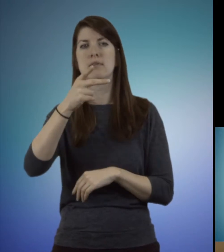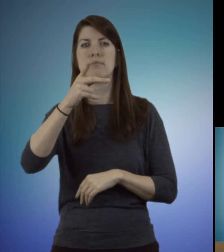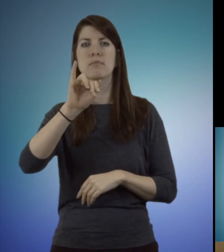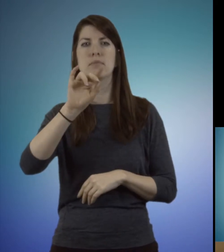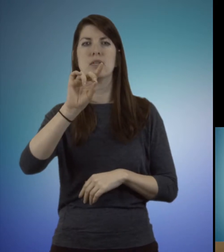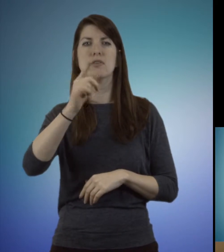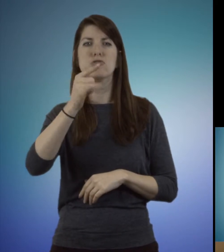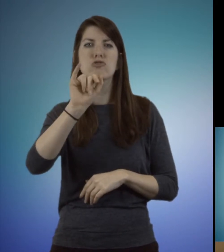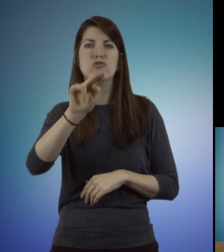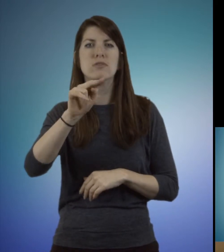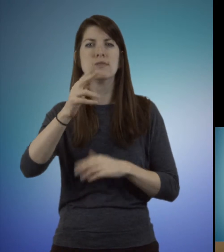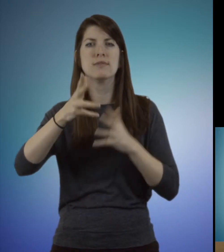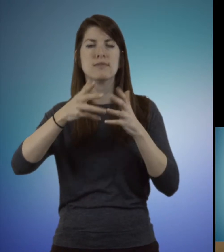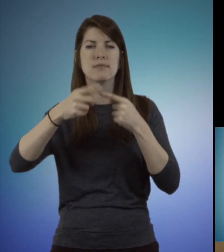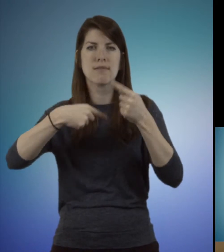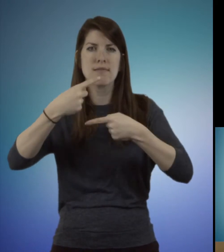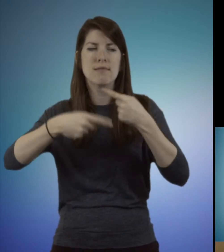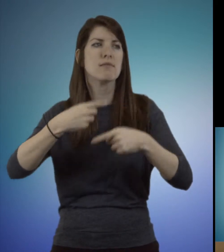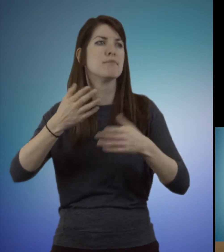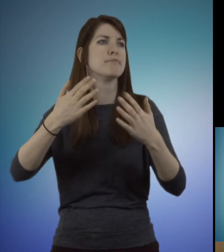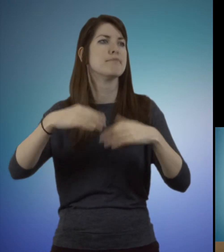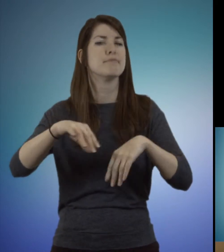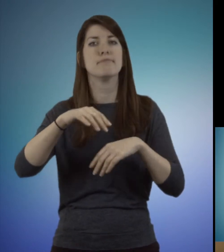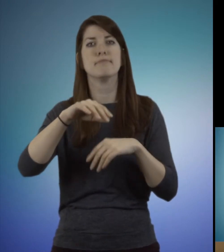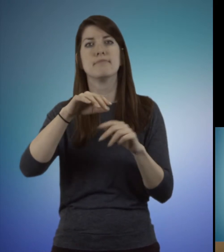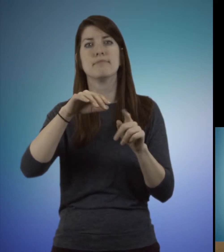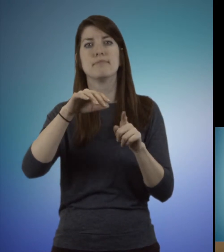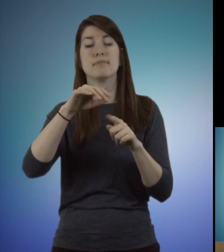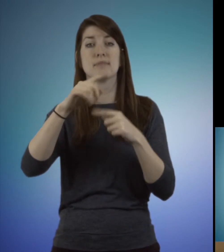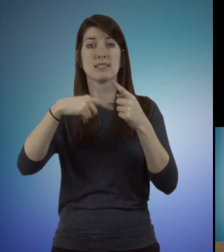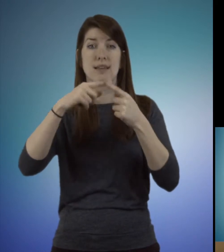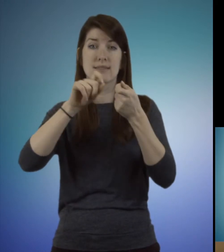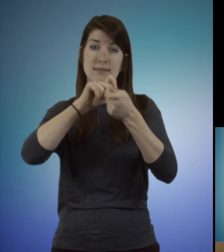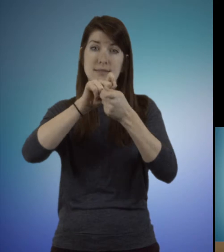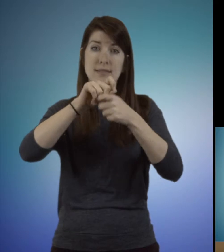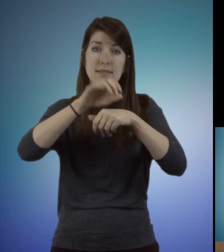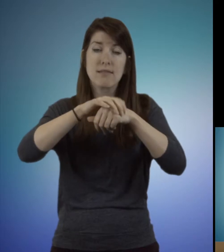Signed Exact English, or another term, Conceptually Signed English,